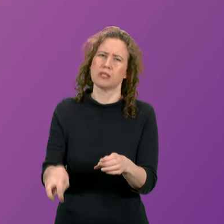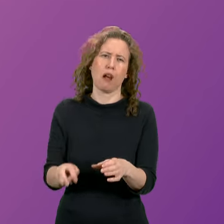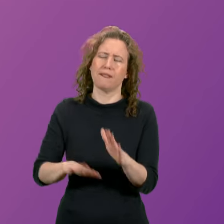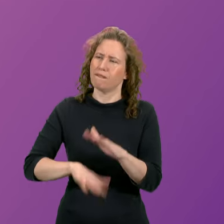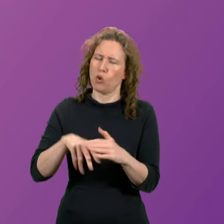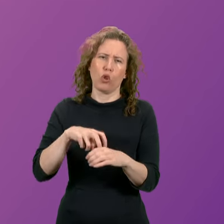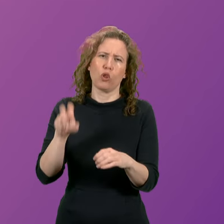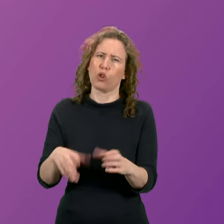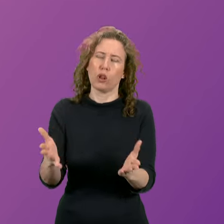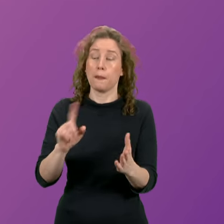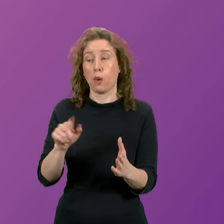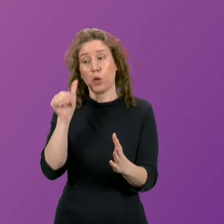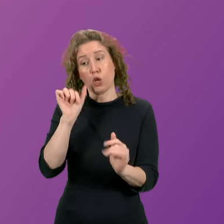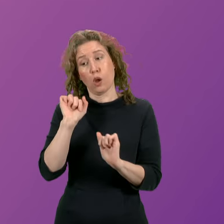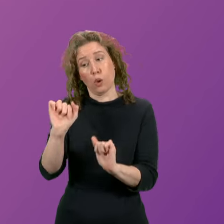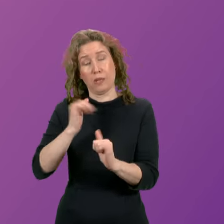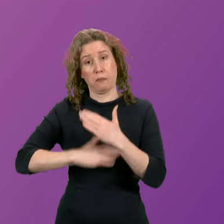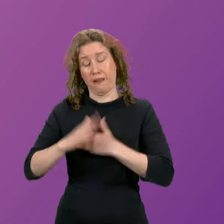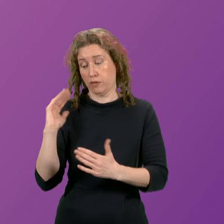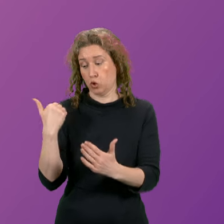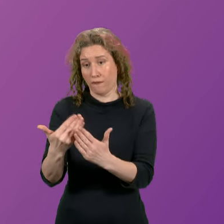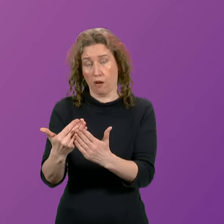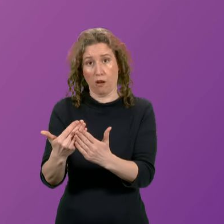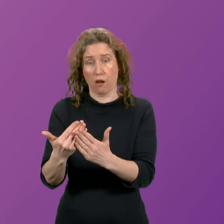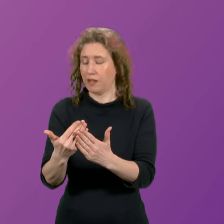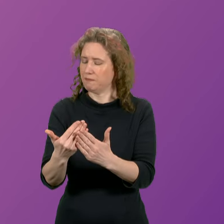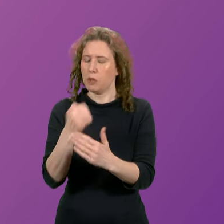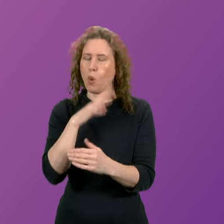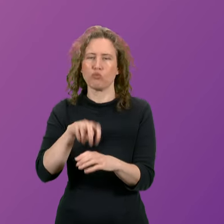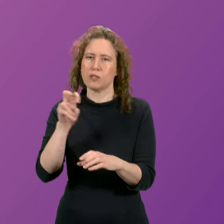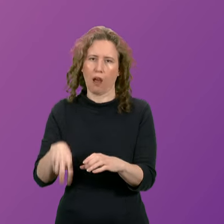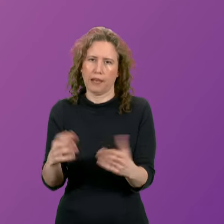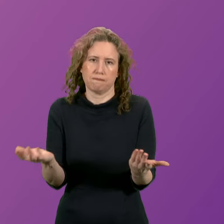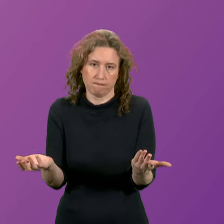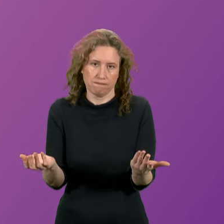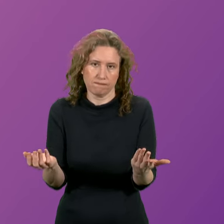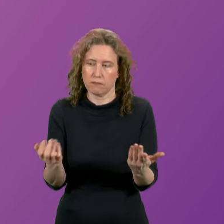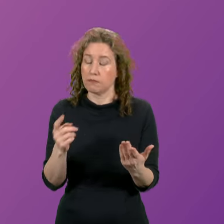but we know from his conduct so far that he is unlikely to do that. What will shock and